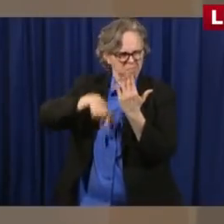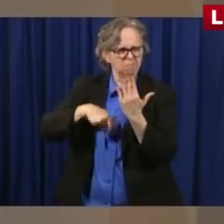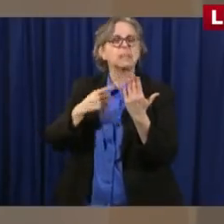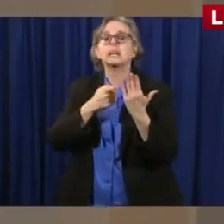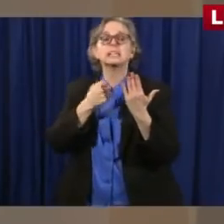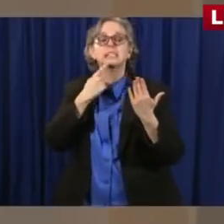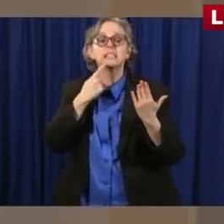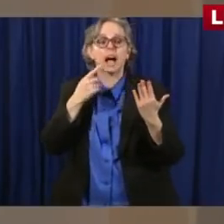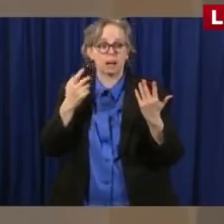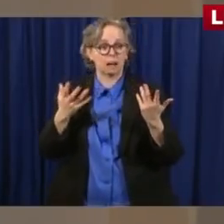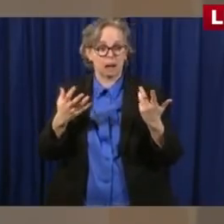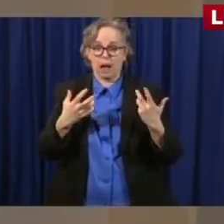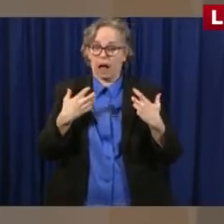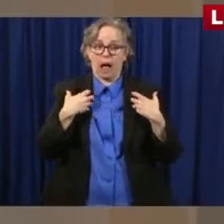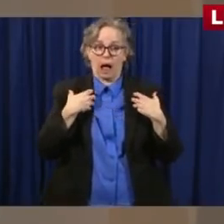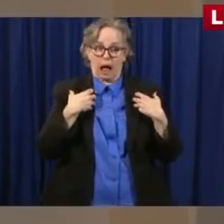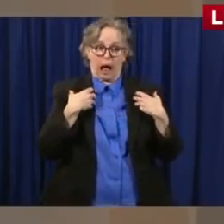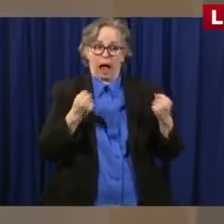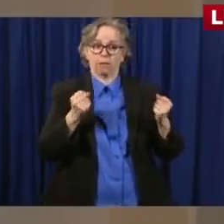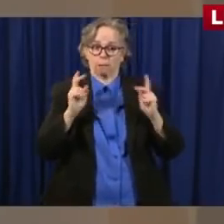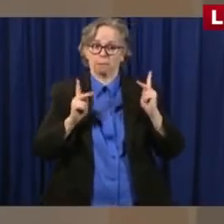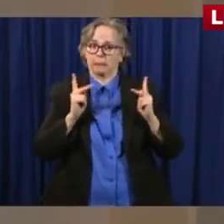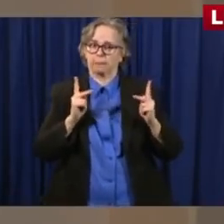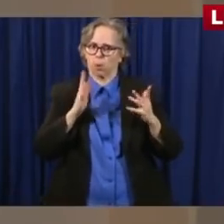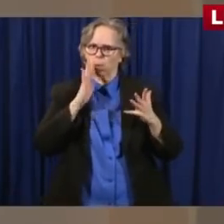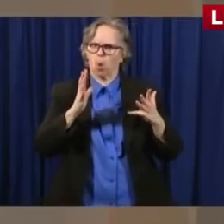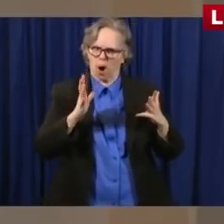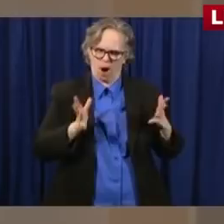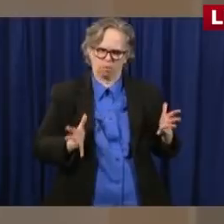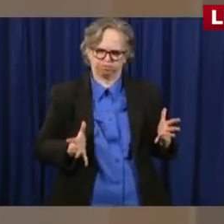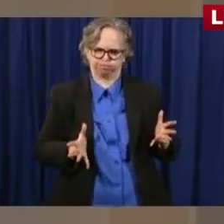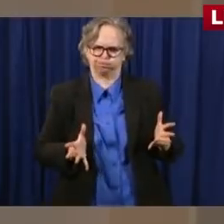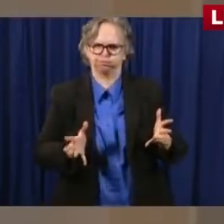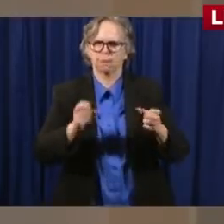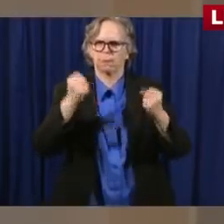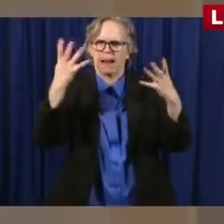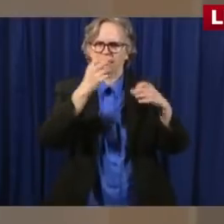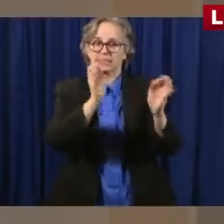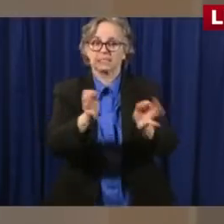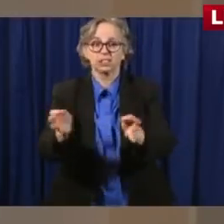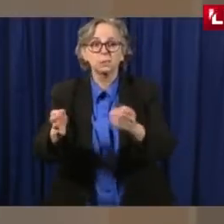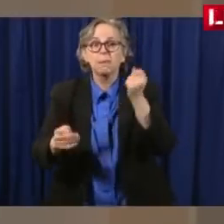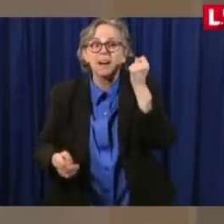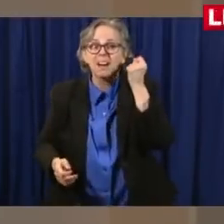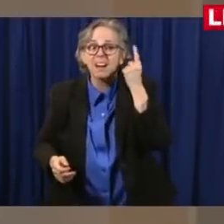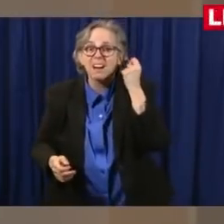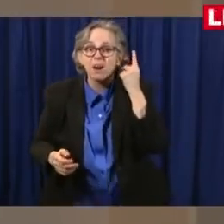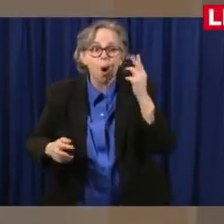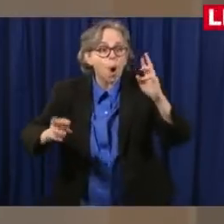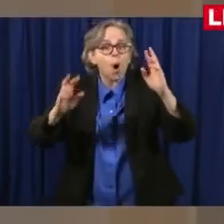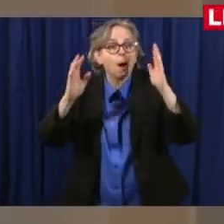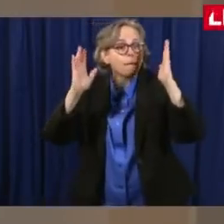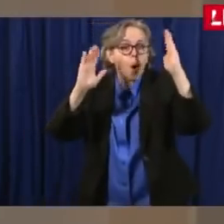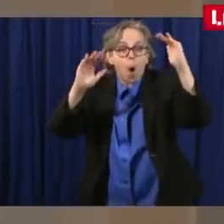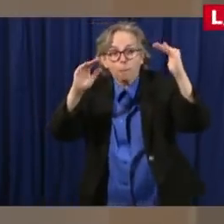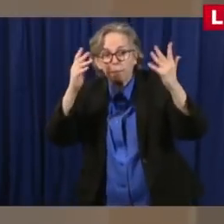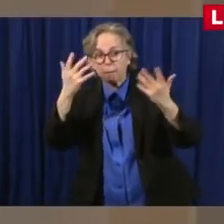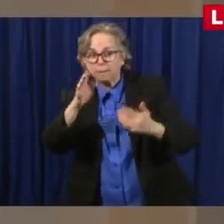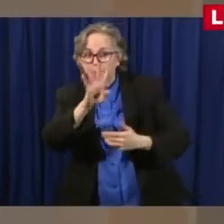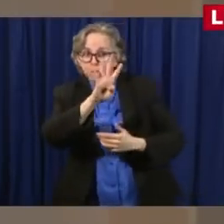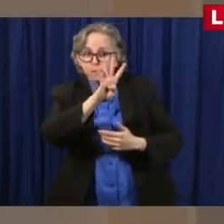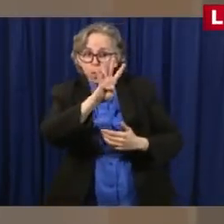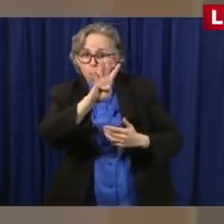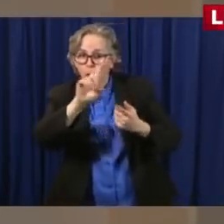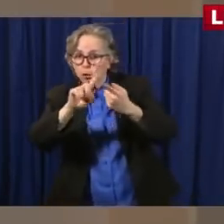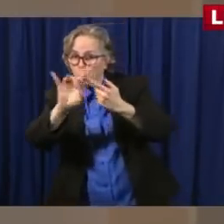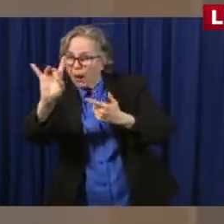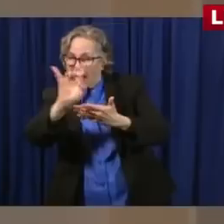IT IS THE HEALTH PEOPLE THAT ARE GOING TO DRIVE THE MEDICAL RELATED DECISIONS.